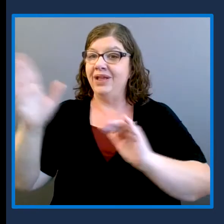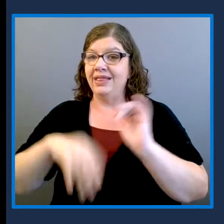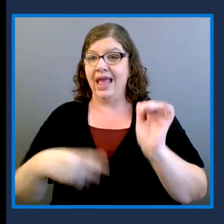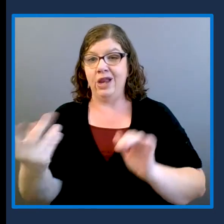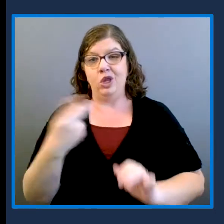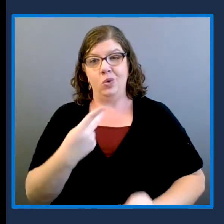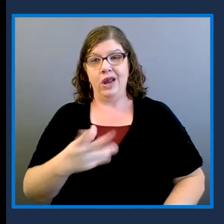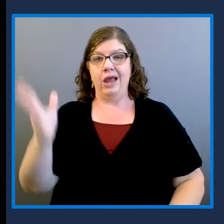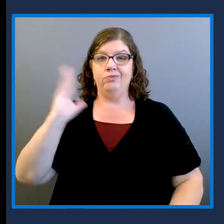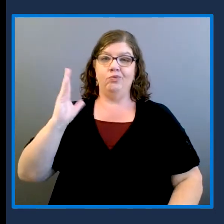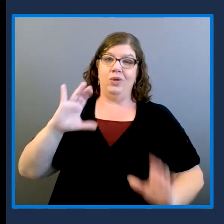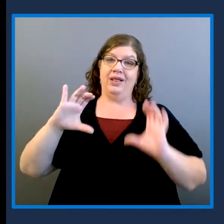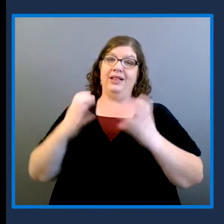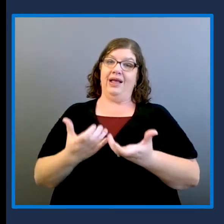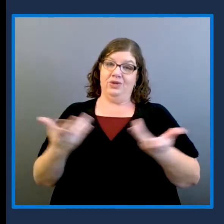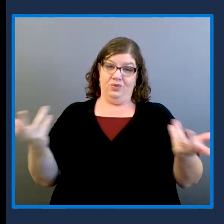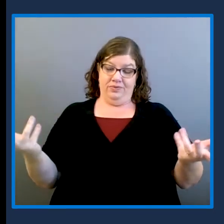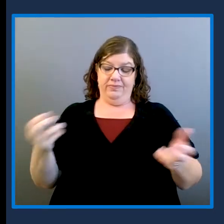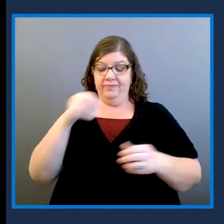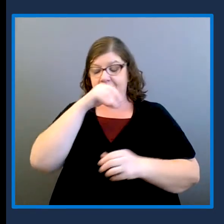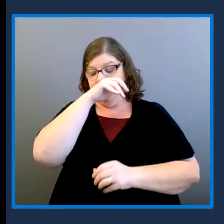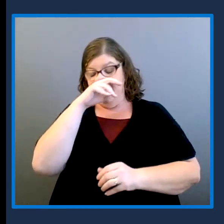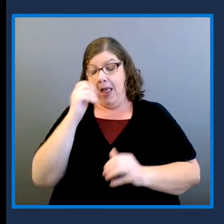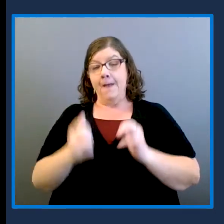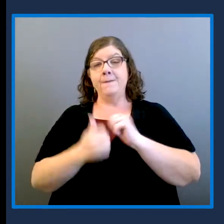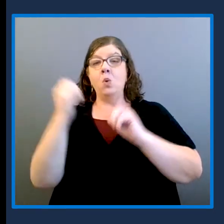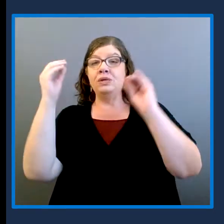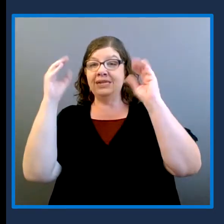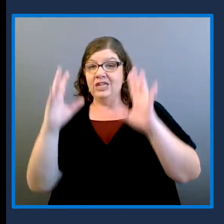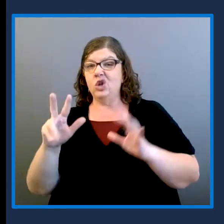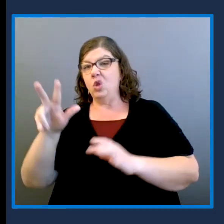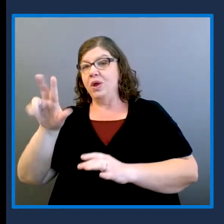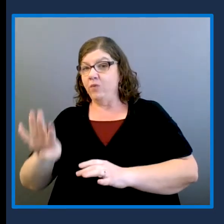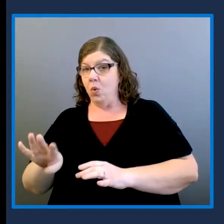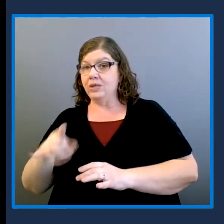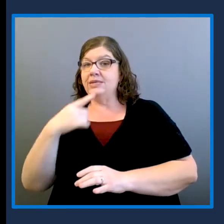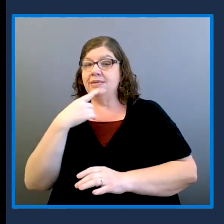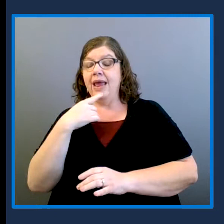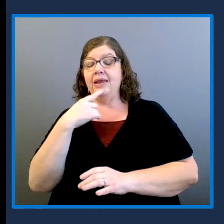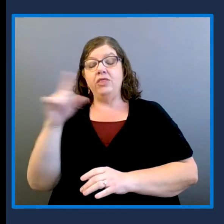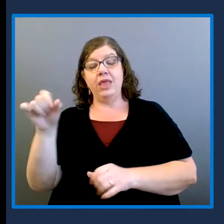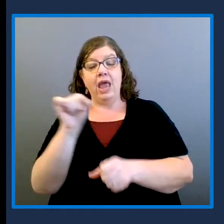from say when you or i were in the classroom three quarters of all educators responded